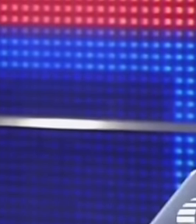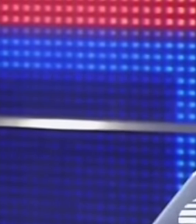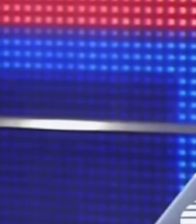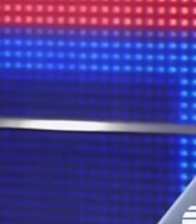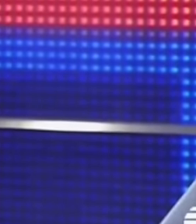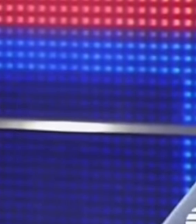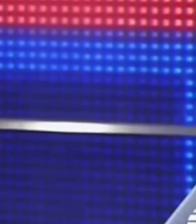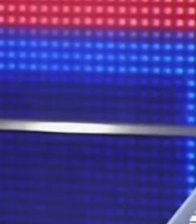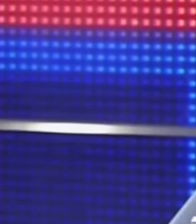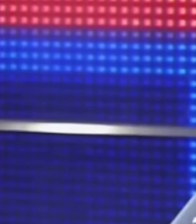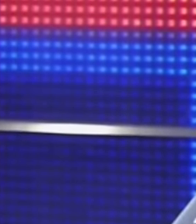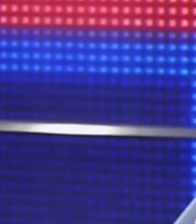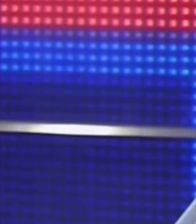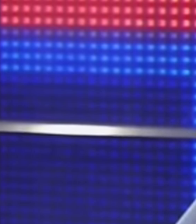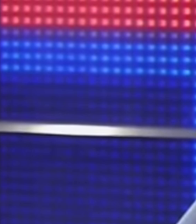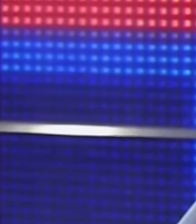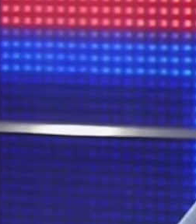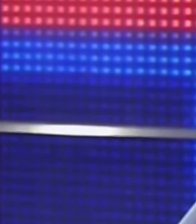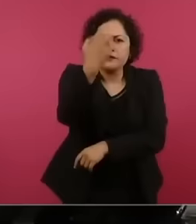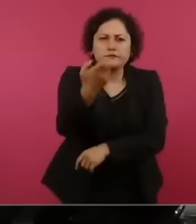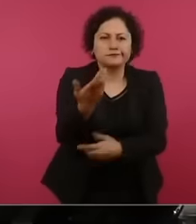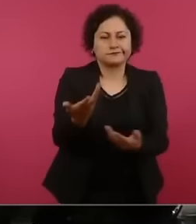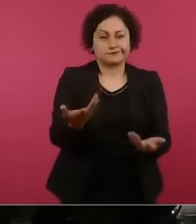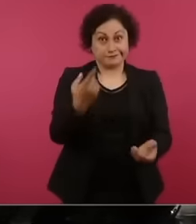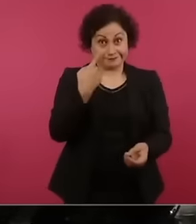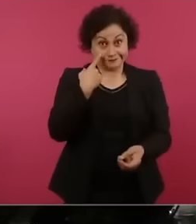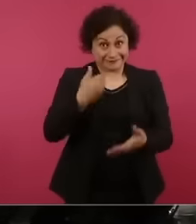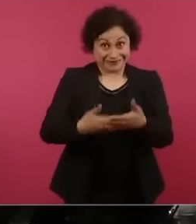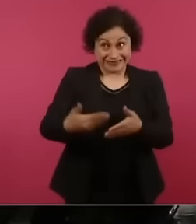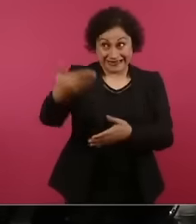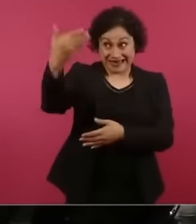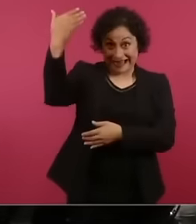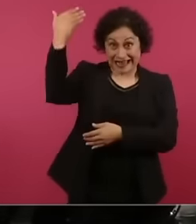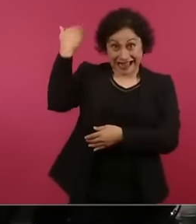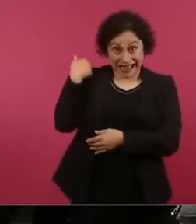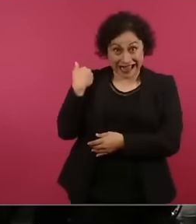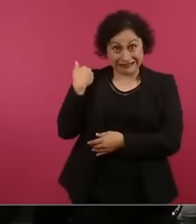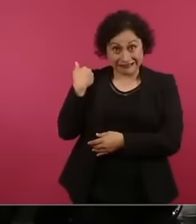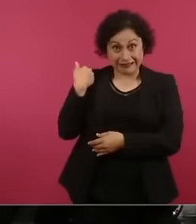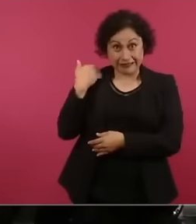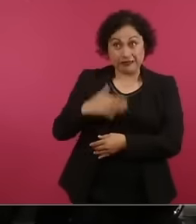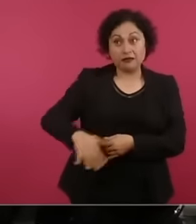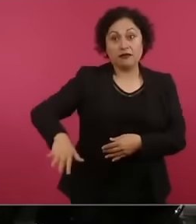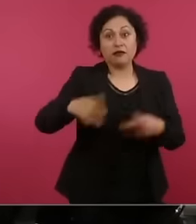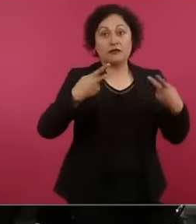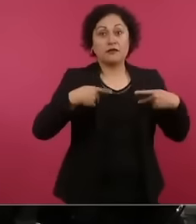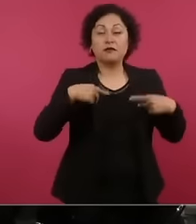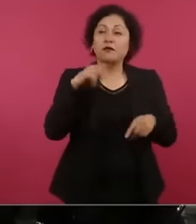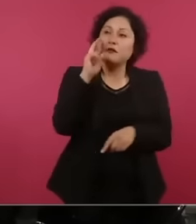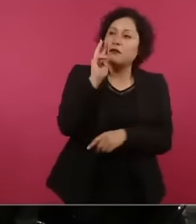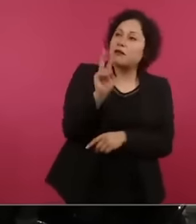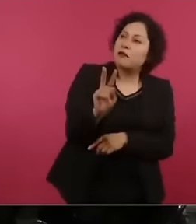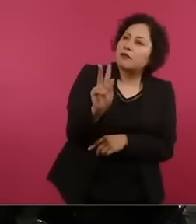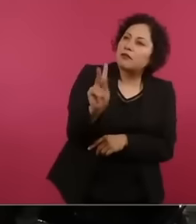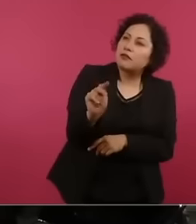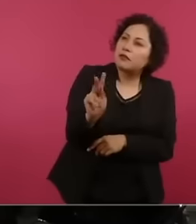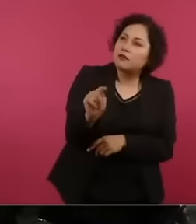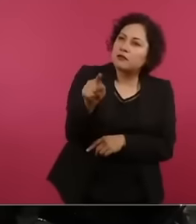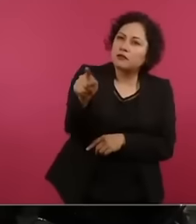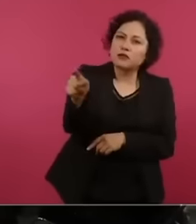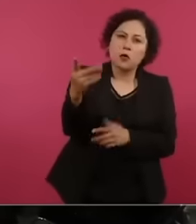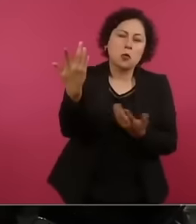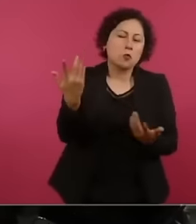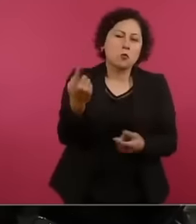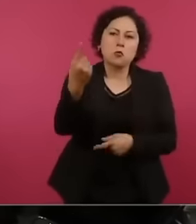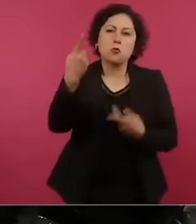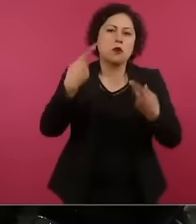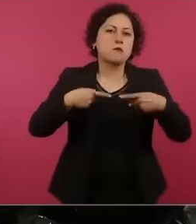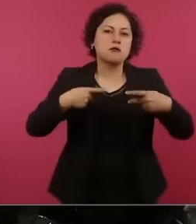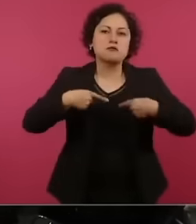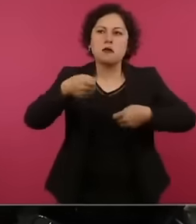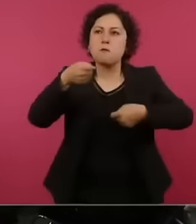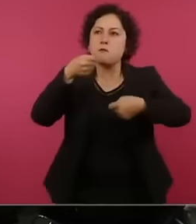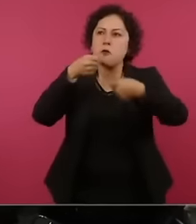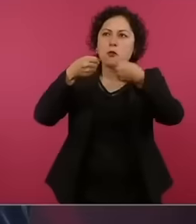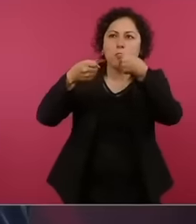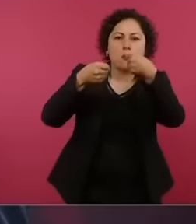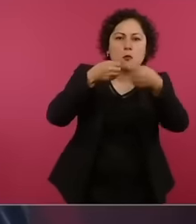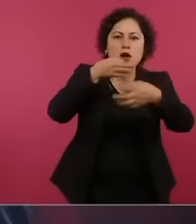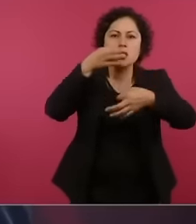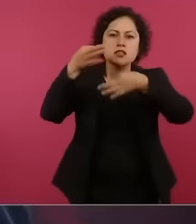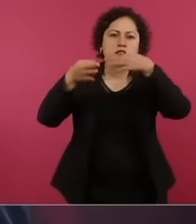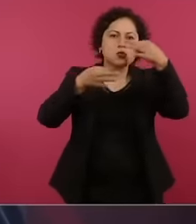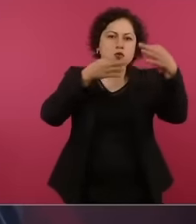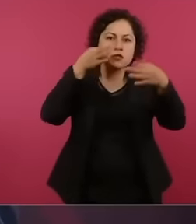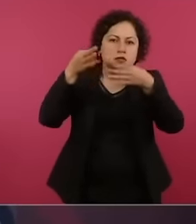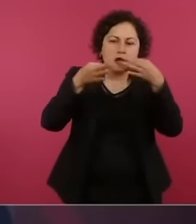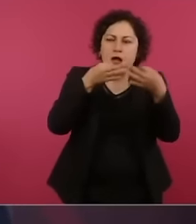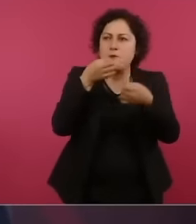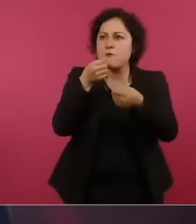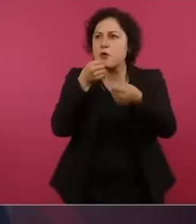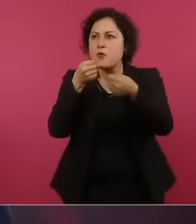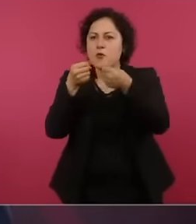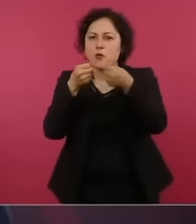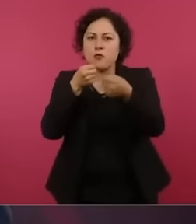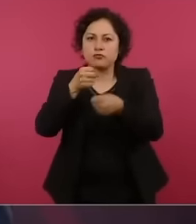media a news anchor that there were very good there were very good